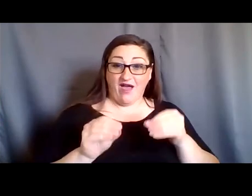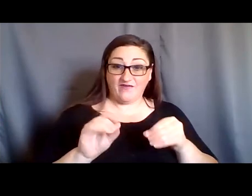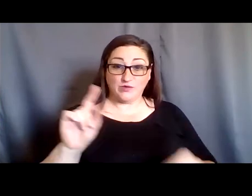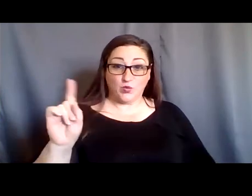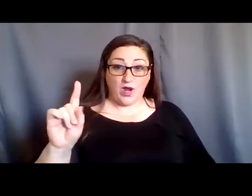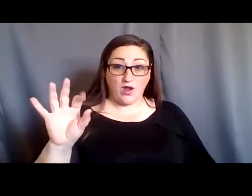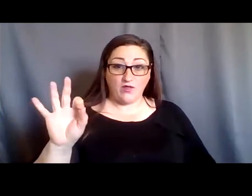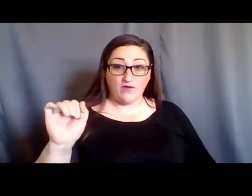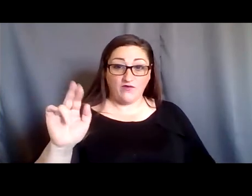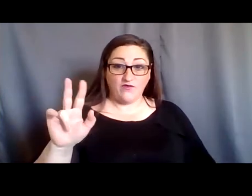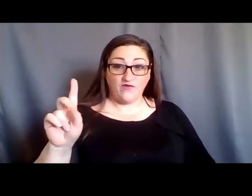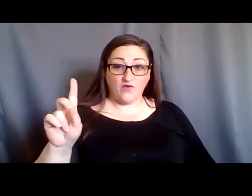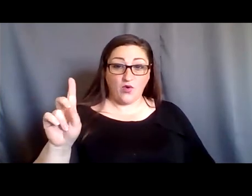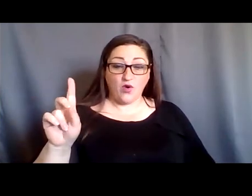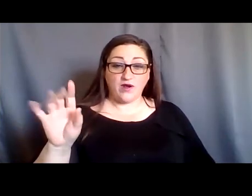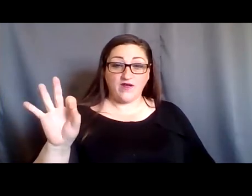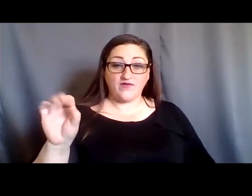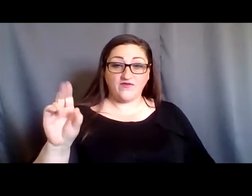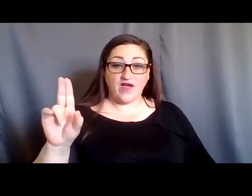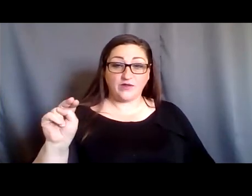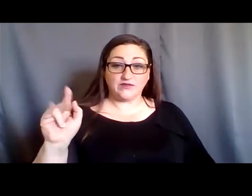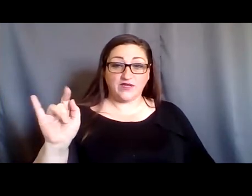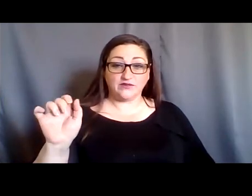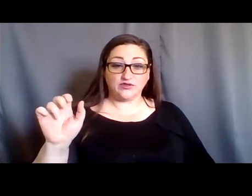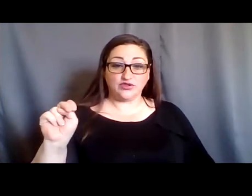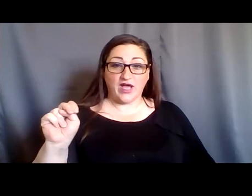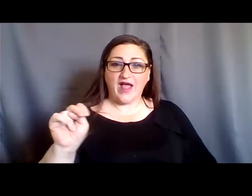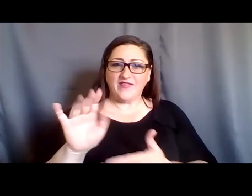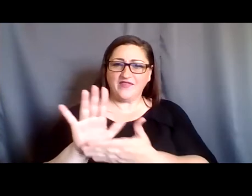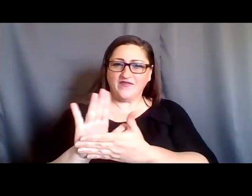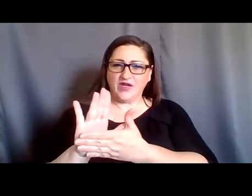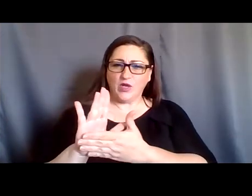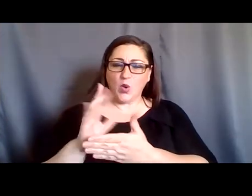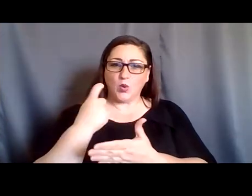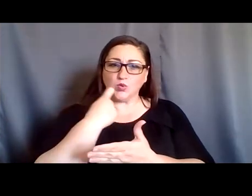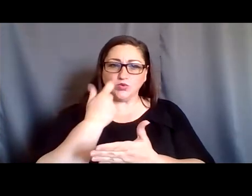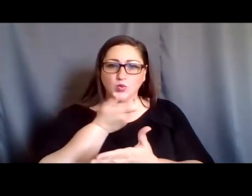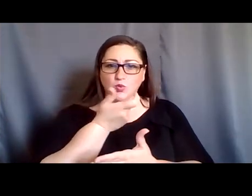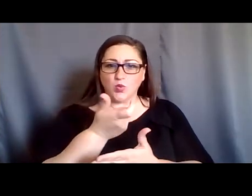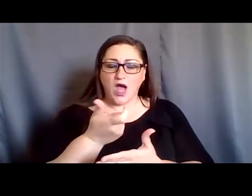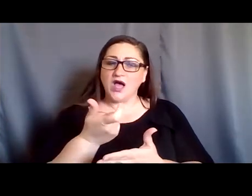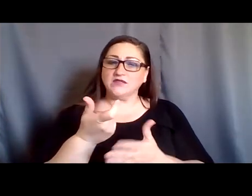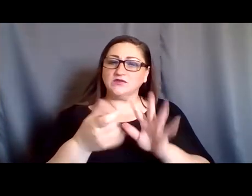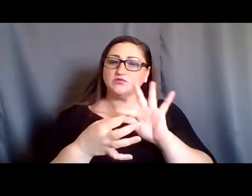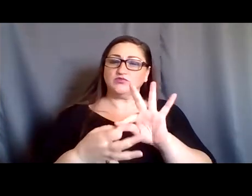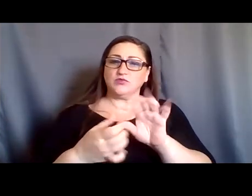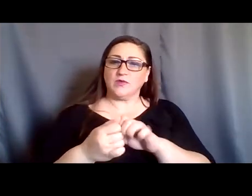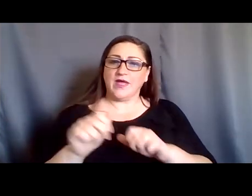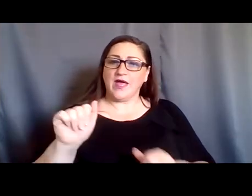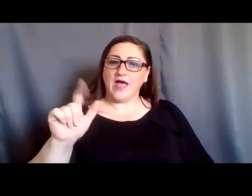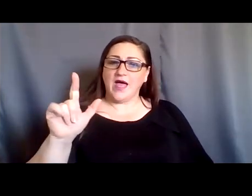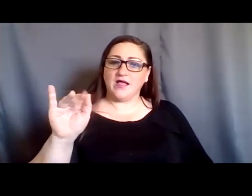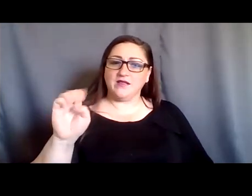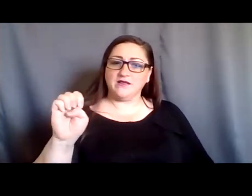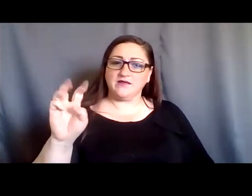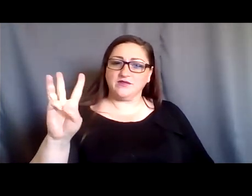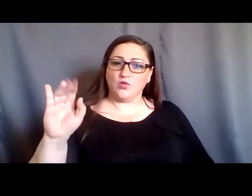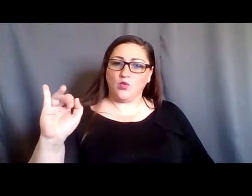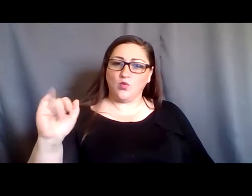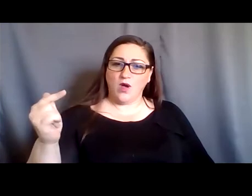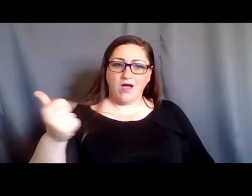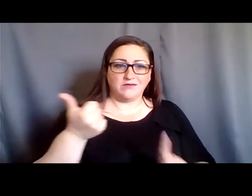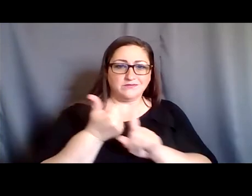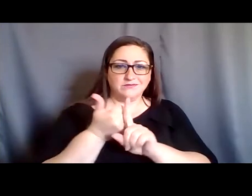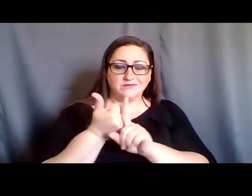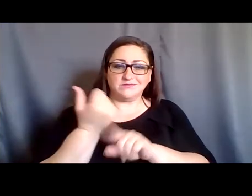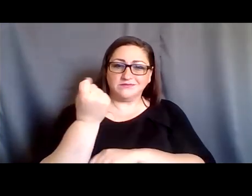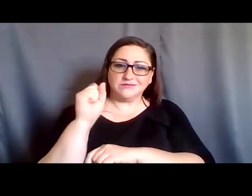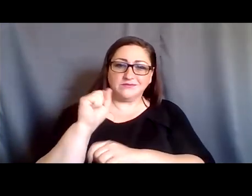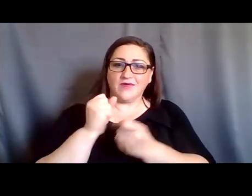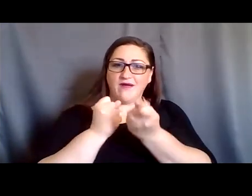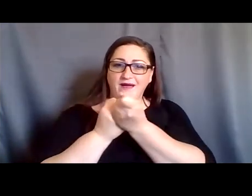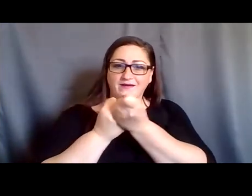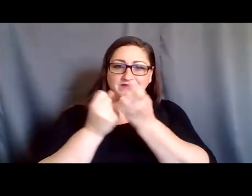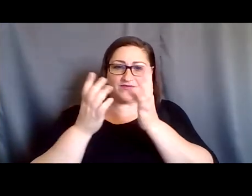The video you just saw features Alice Wong, disability activist, media maker, and founder/director of the Disability Visibility Project.